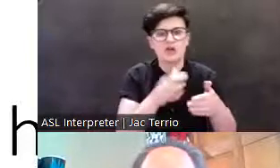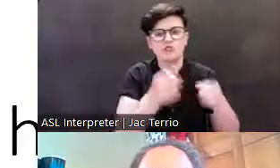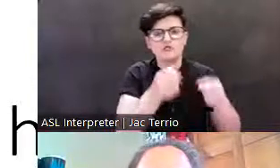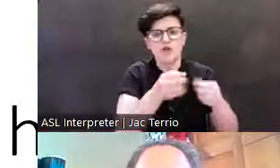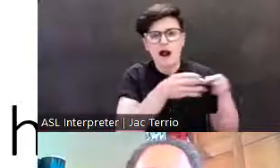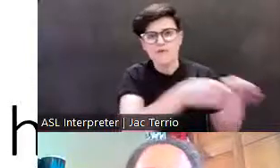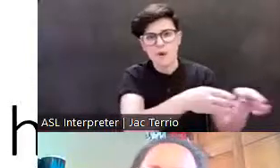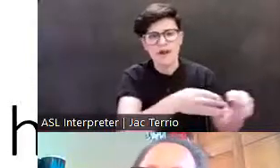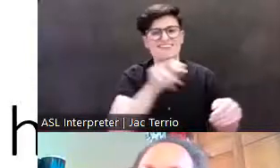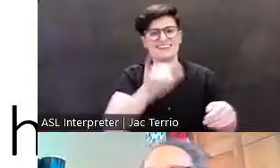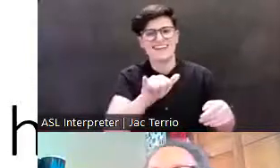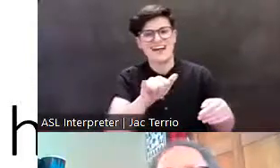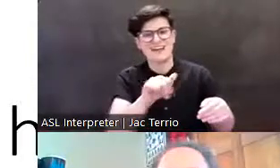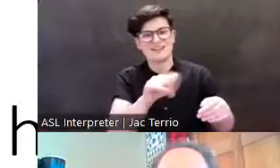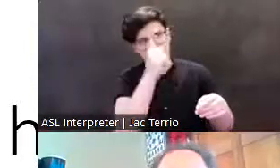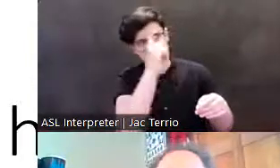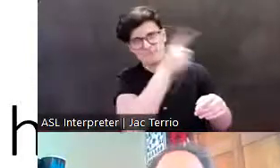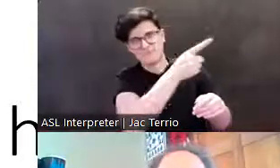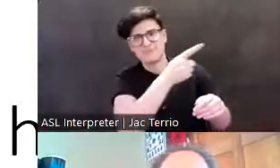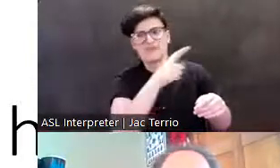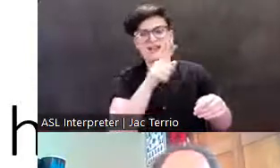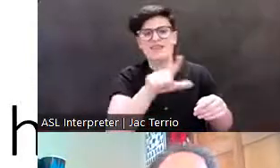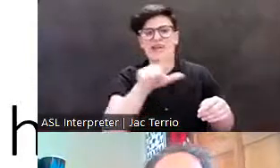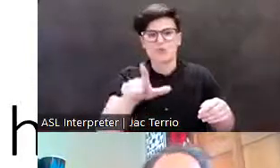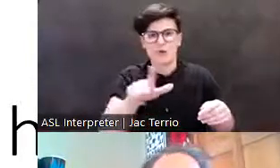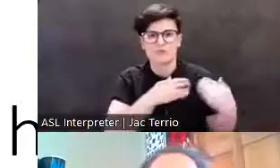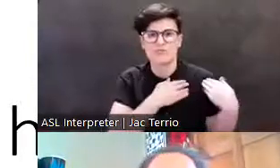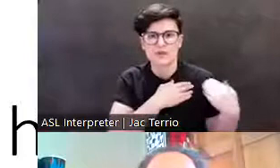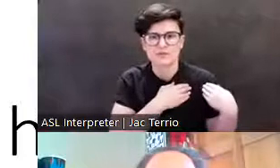If you have a shared basement space that is not exclusively yours.